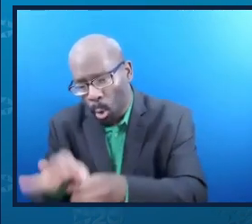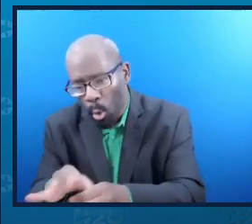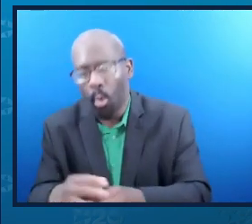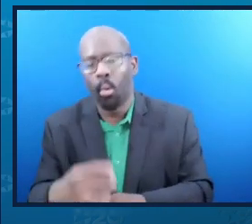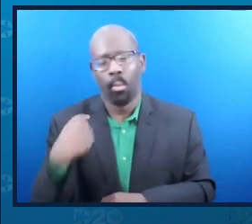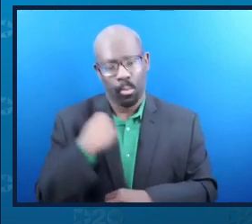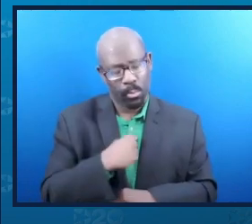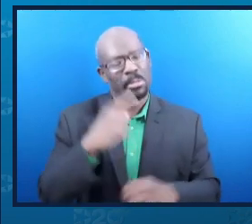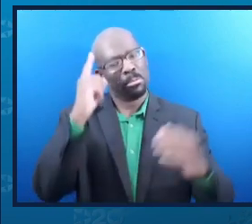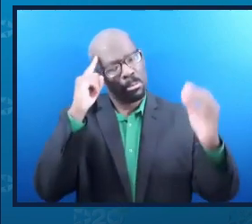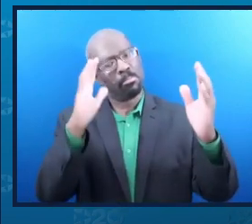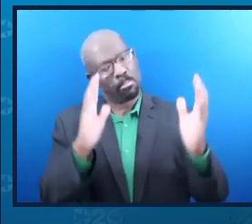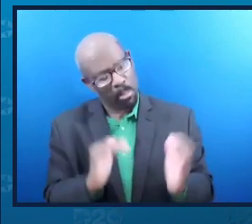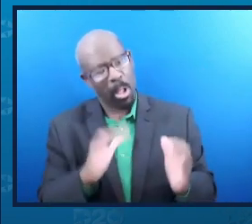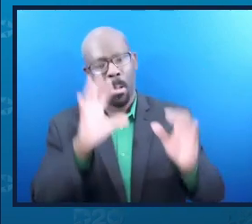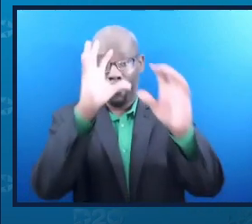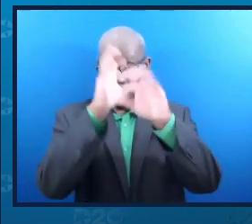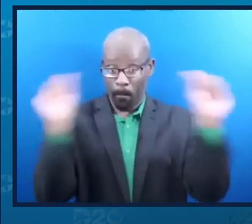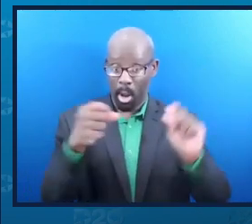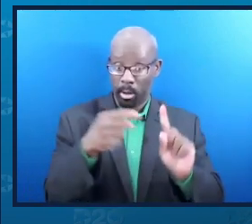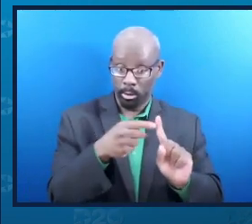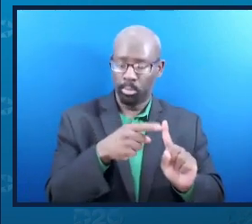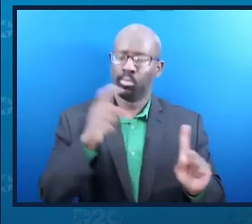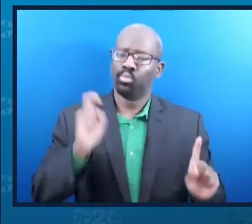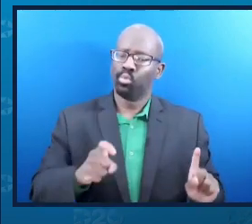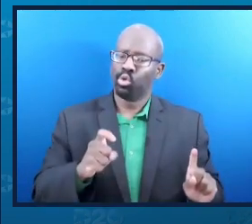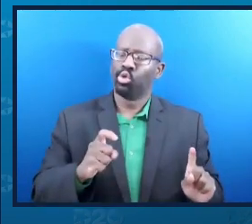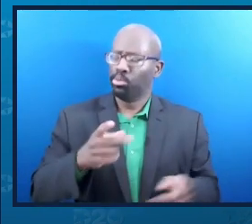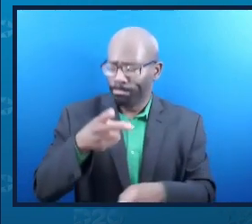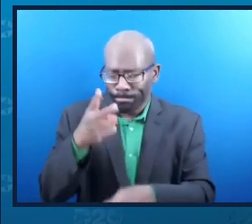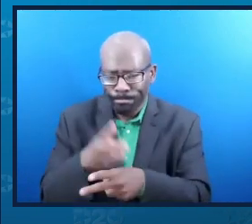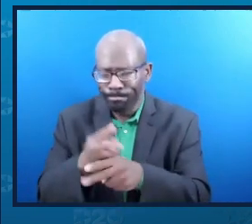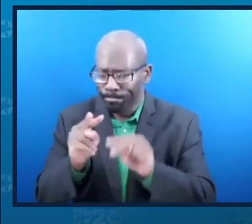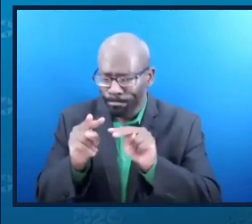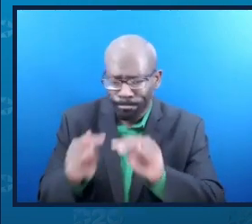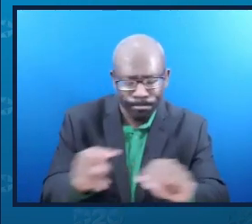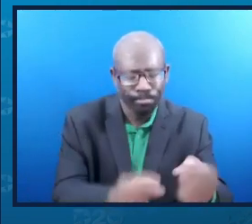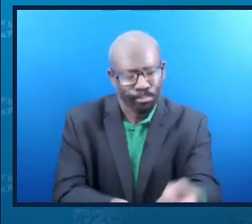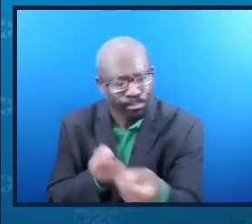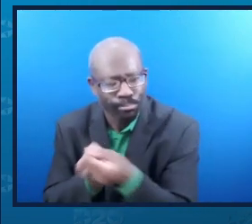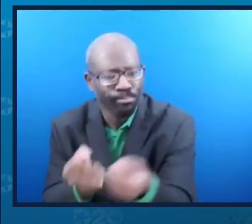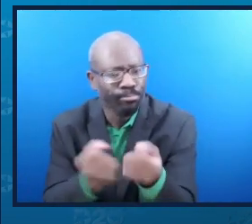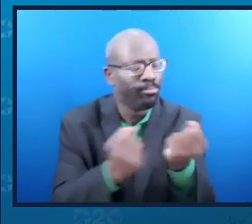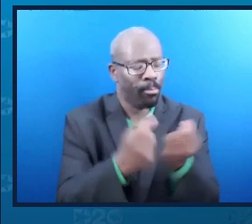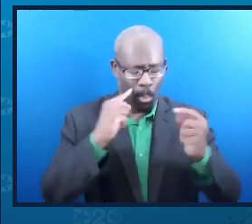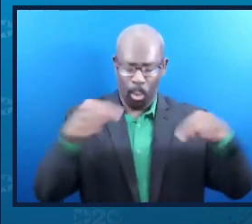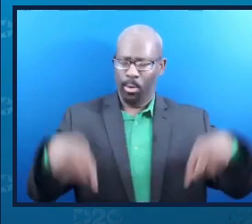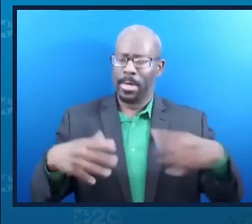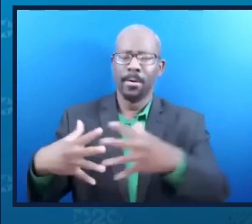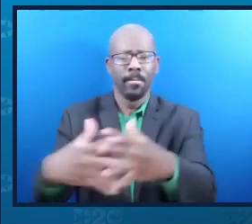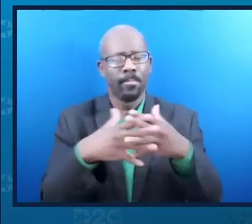WE SHOULD ALSO EXPECT A PRESIDENT TO BE THE CUSTODIAN OF THIS DIM.